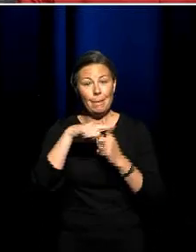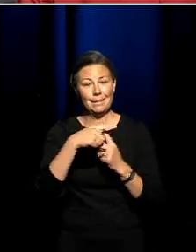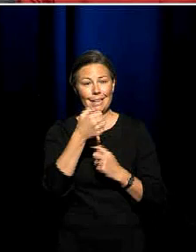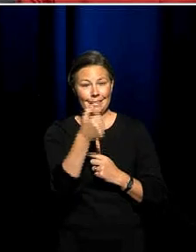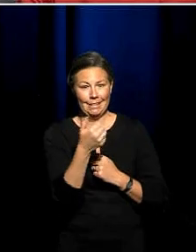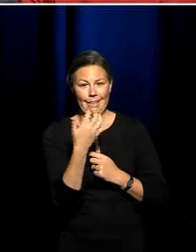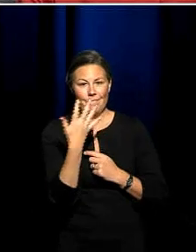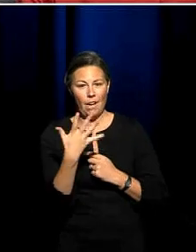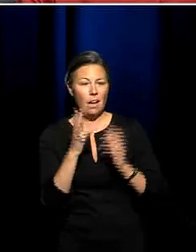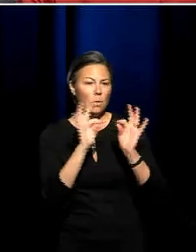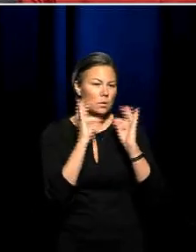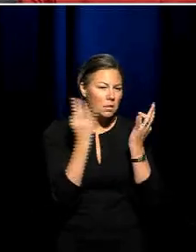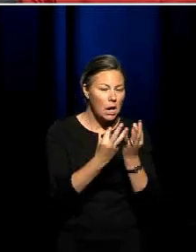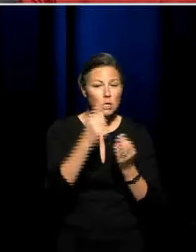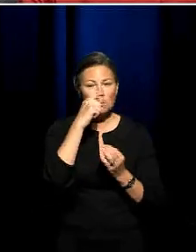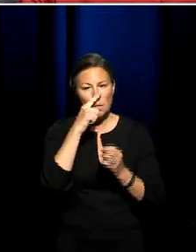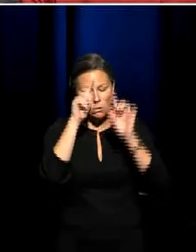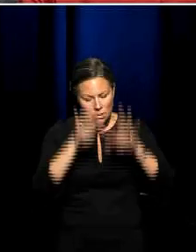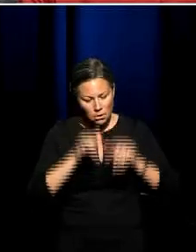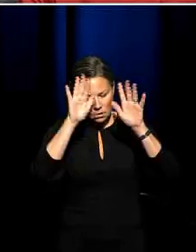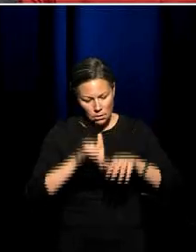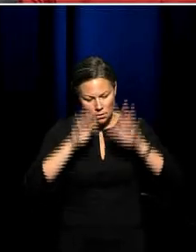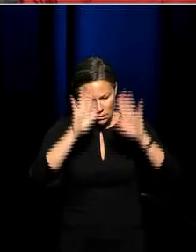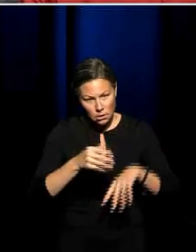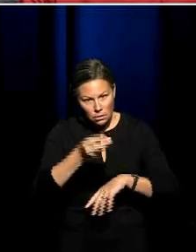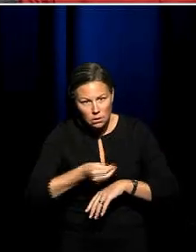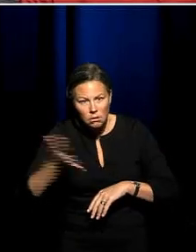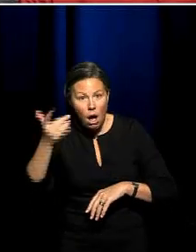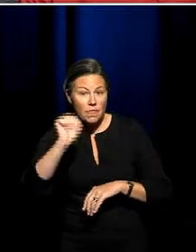received from organisations and individuals. About three quarters of the respondents